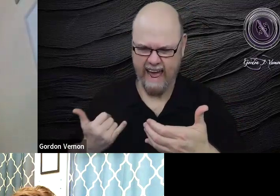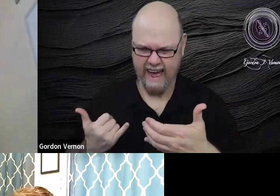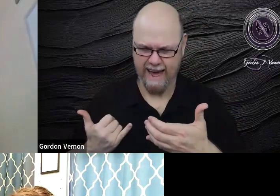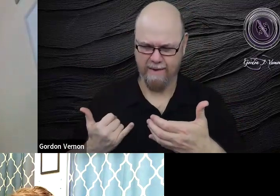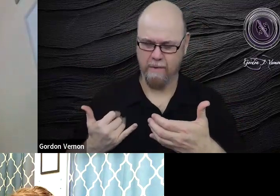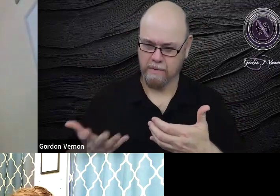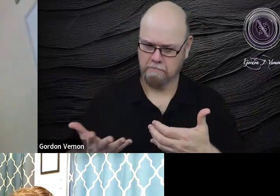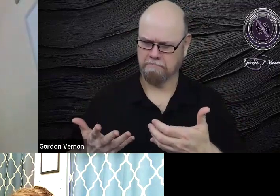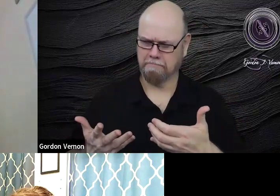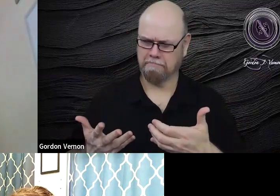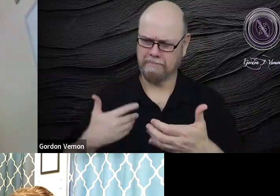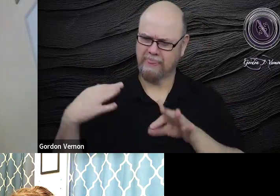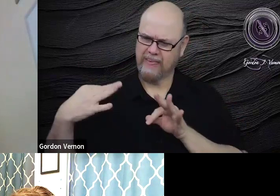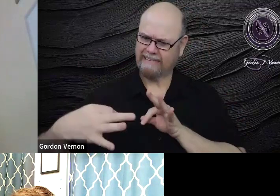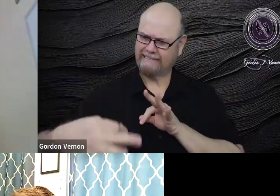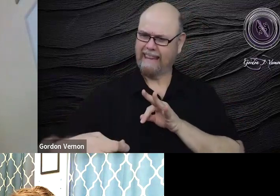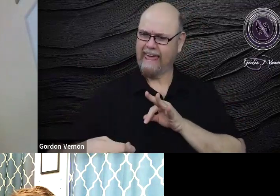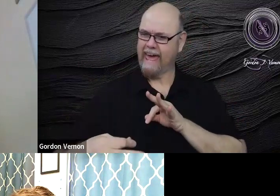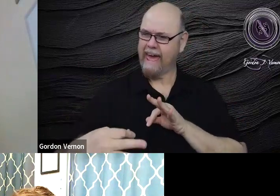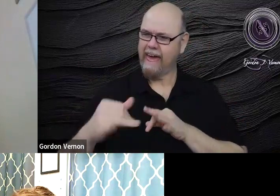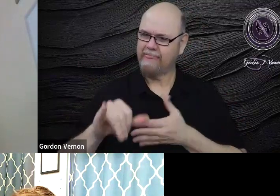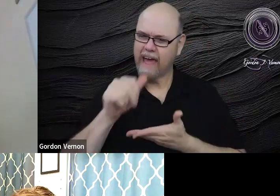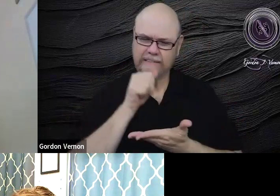that I would like to highlight and what I think is important in future is